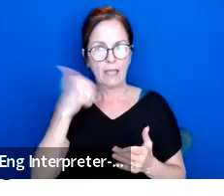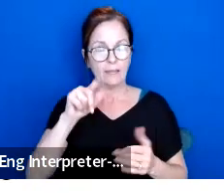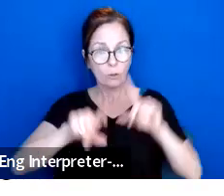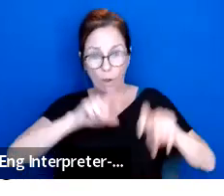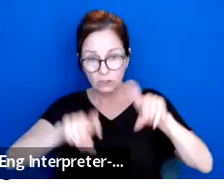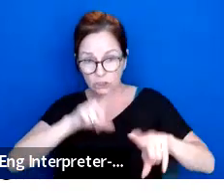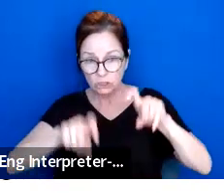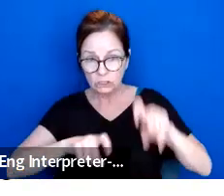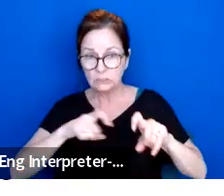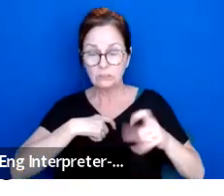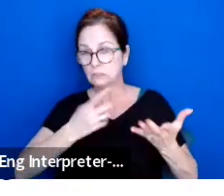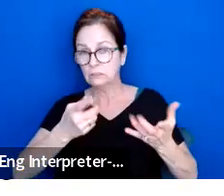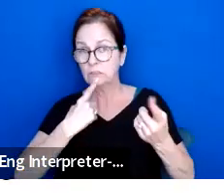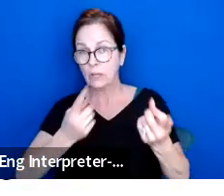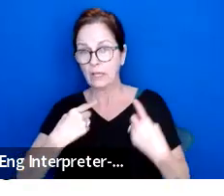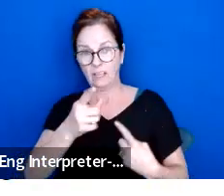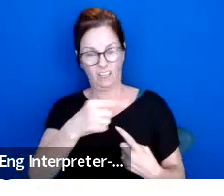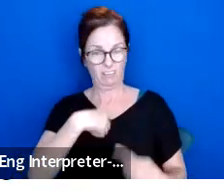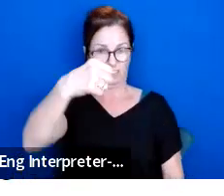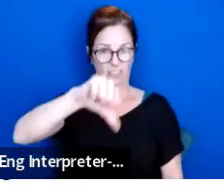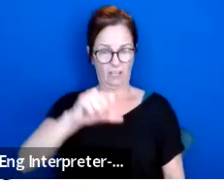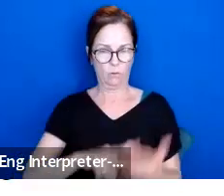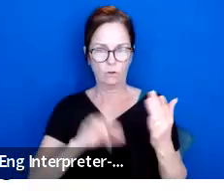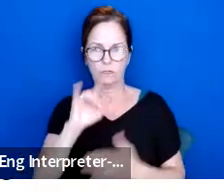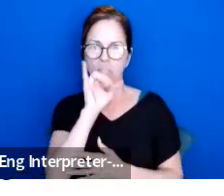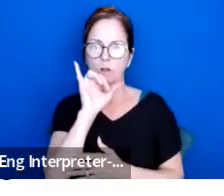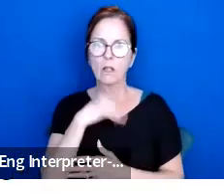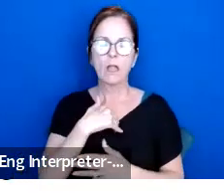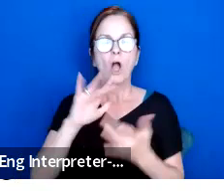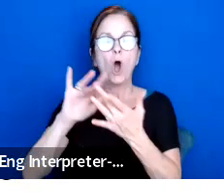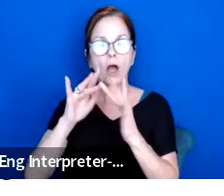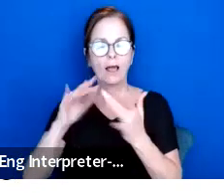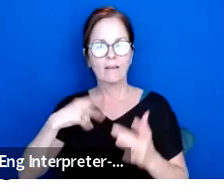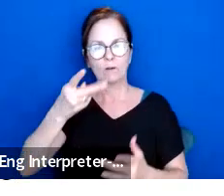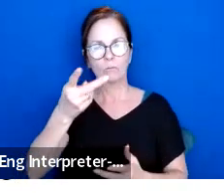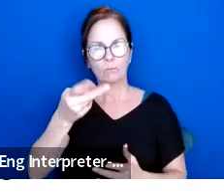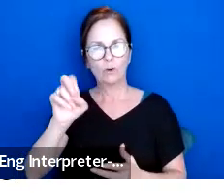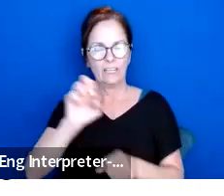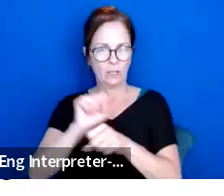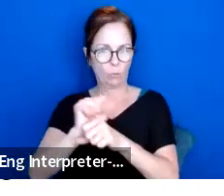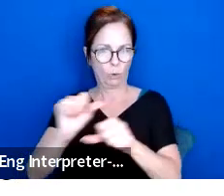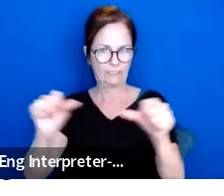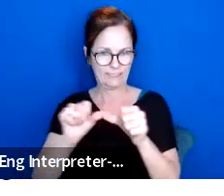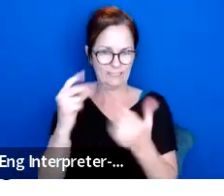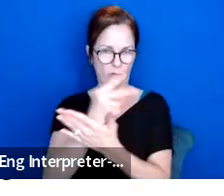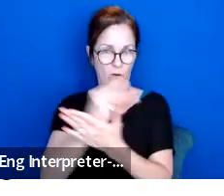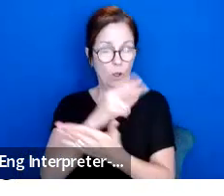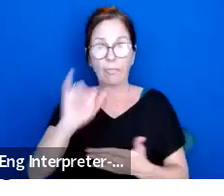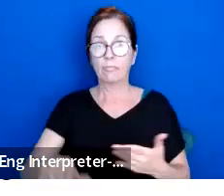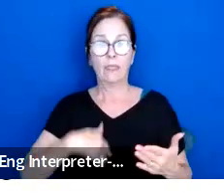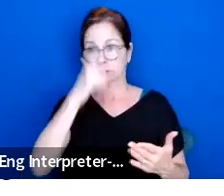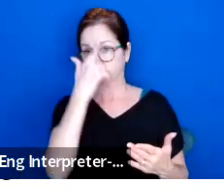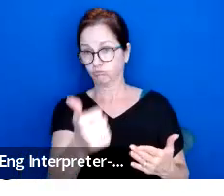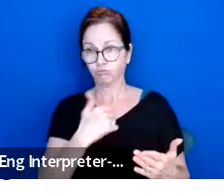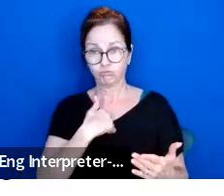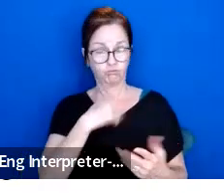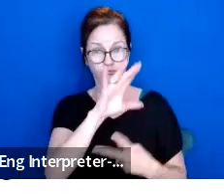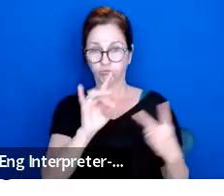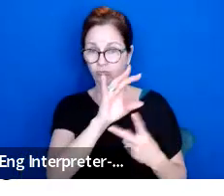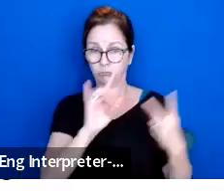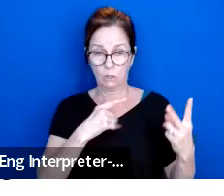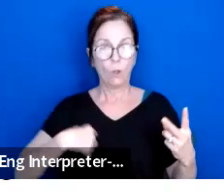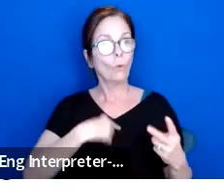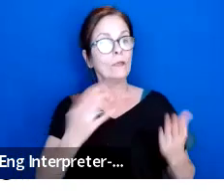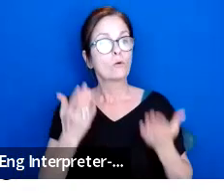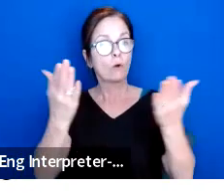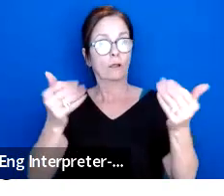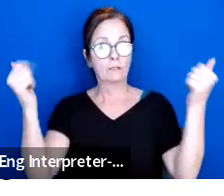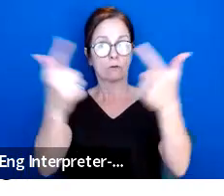So for online classes there is something called the pre workstation review. It is optional. And we have recommended to all faculty that they that they do the meeting.